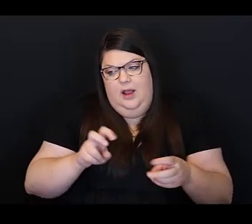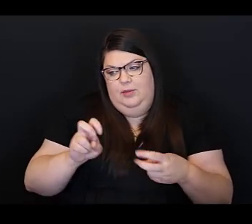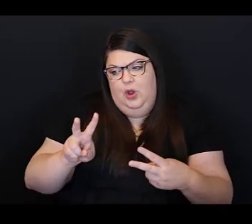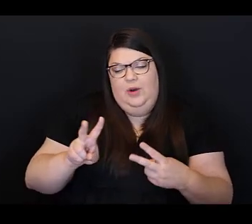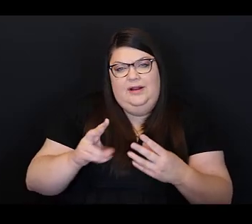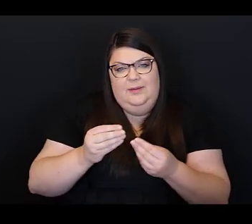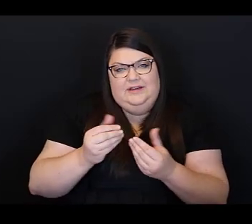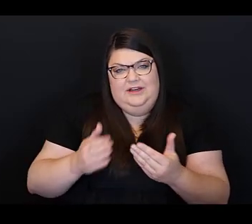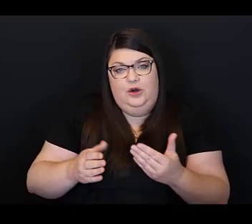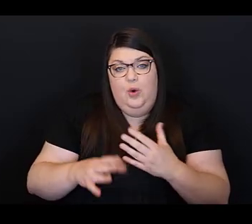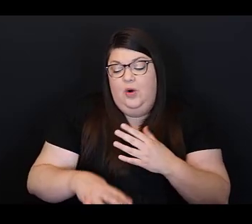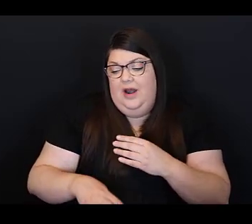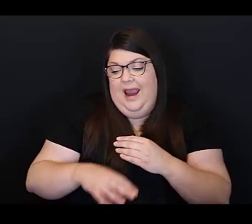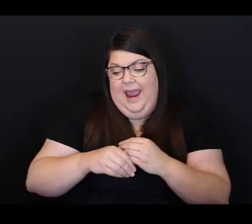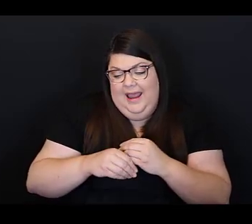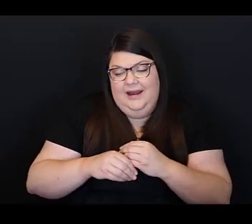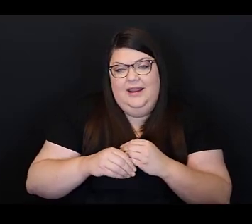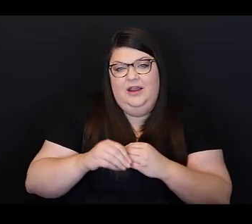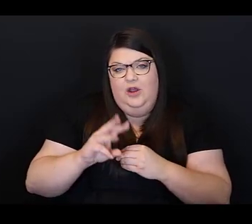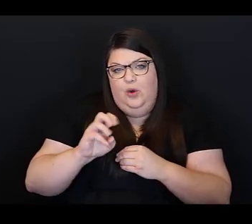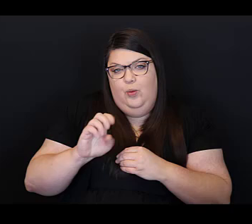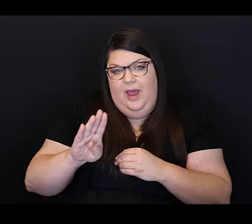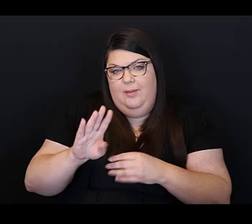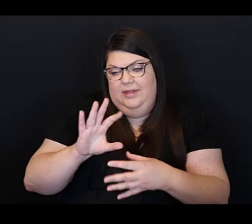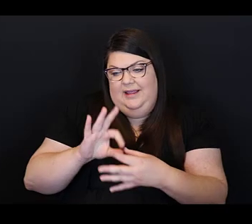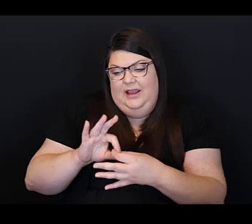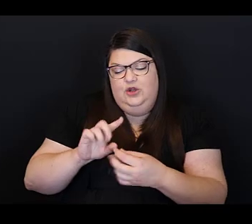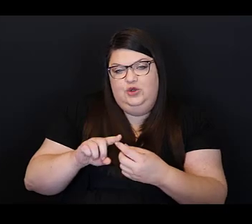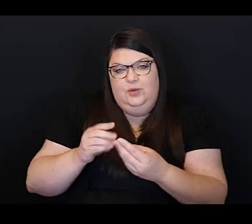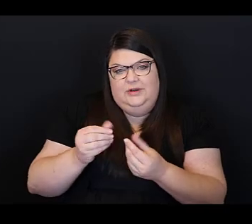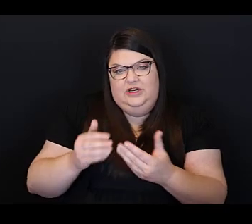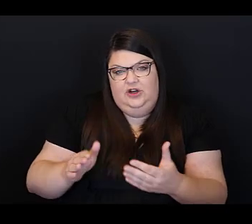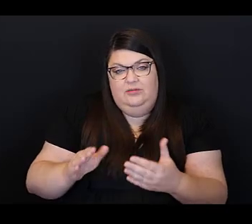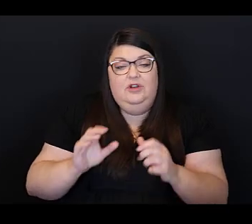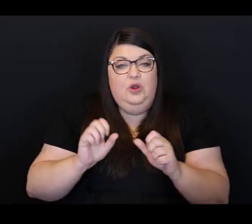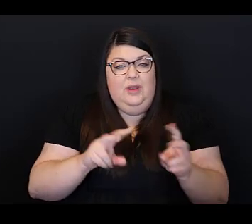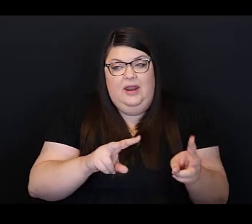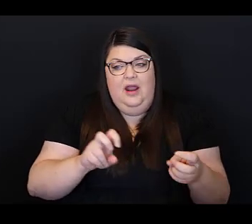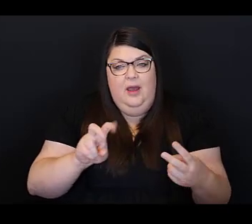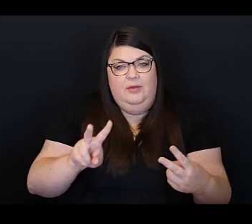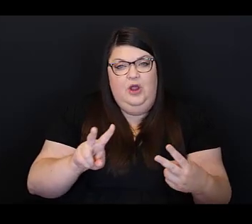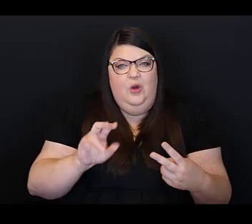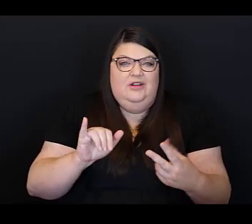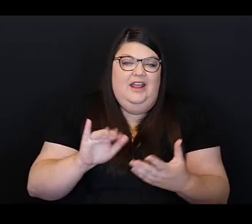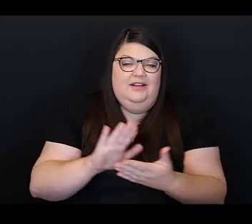and or adding a web link to the material. You can upload the material if it is a document such as